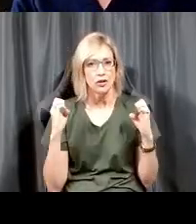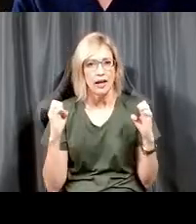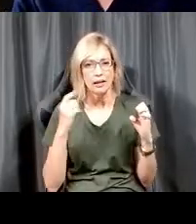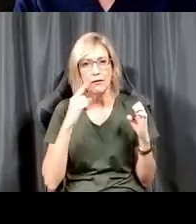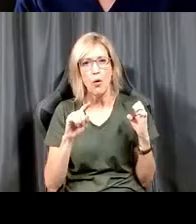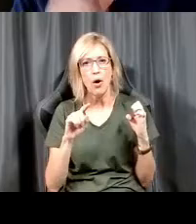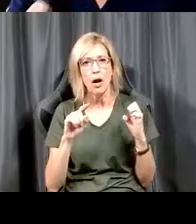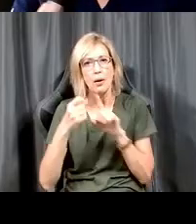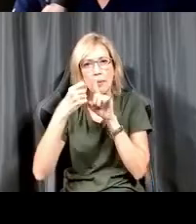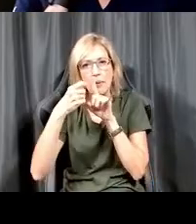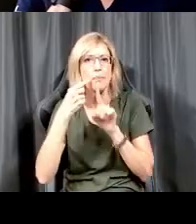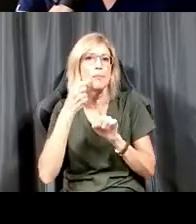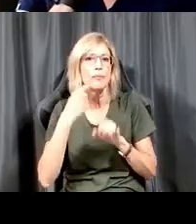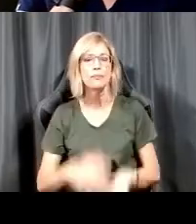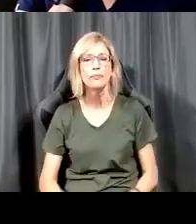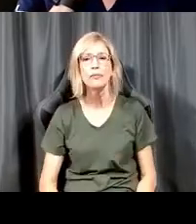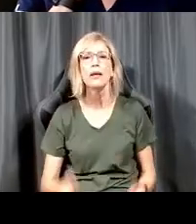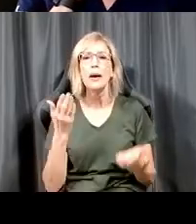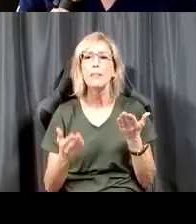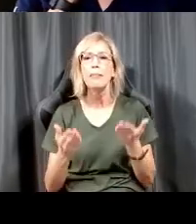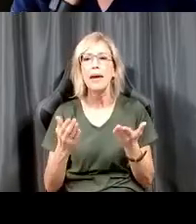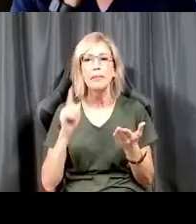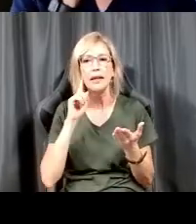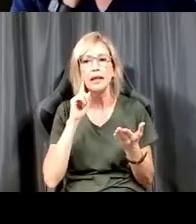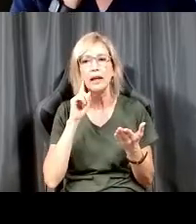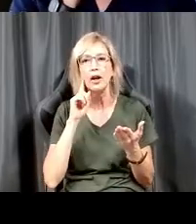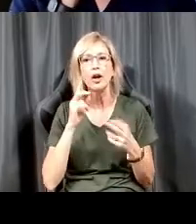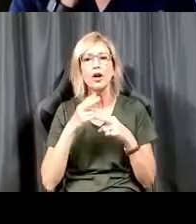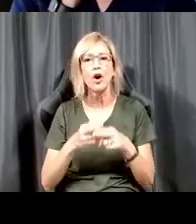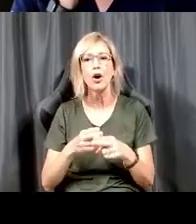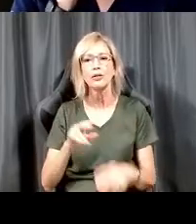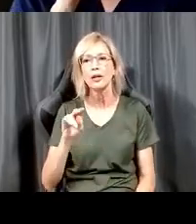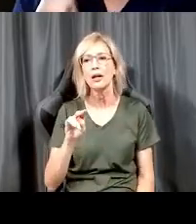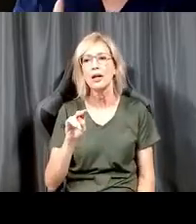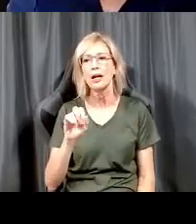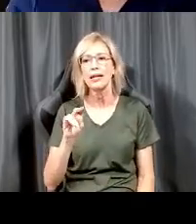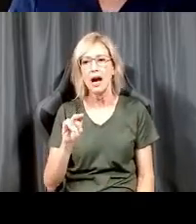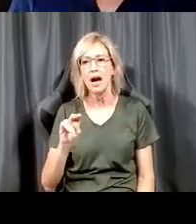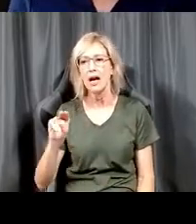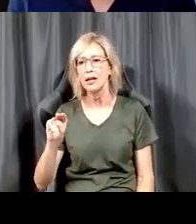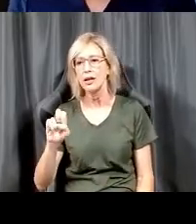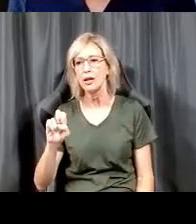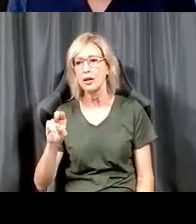You may hear it called nonnutriative stimulation protocols.